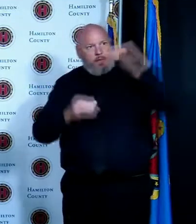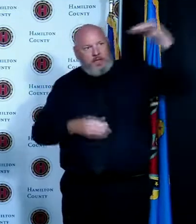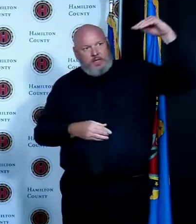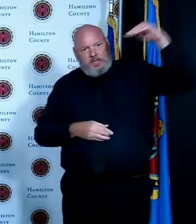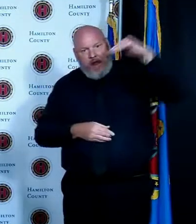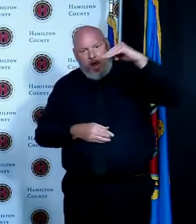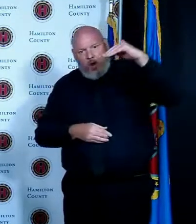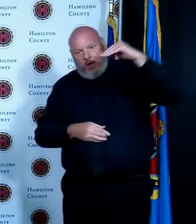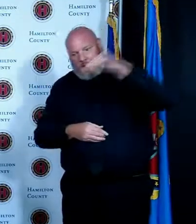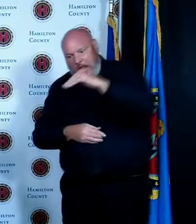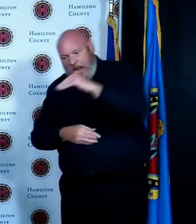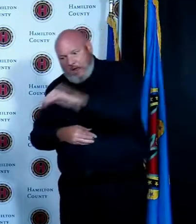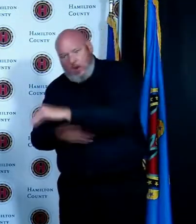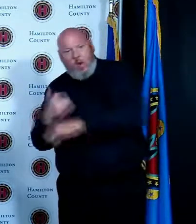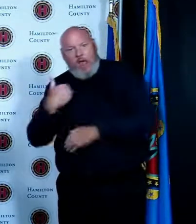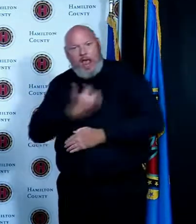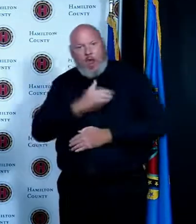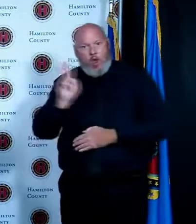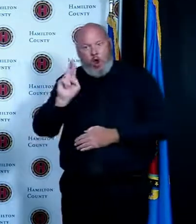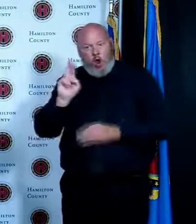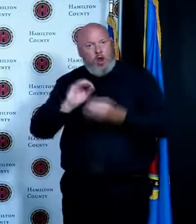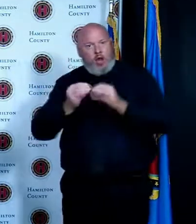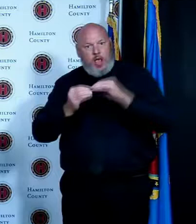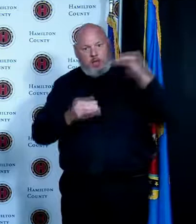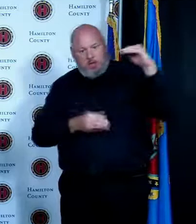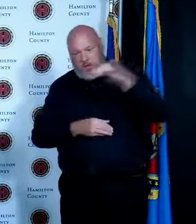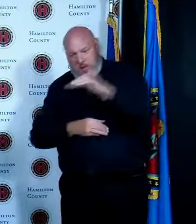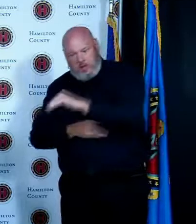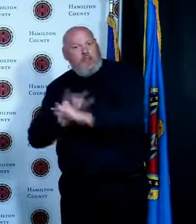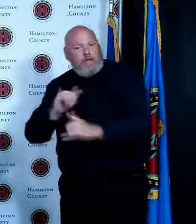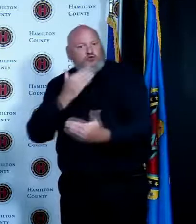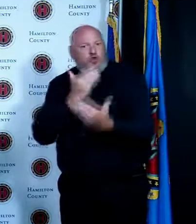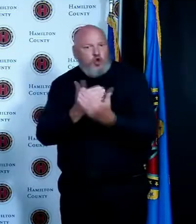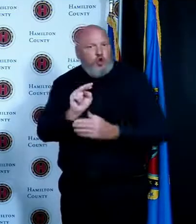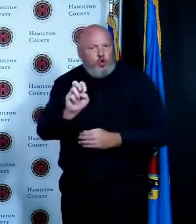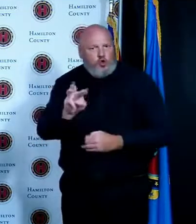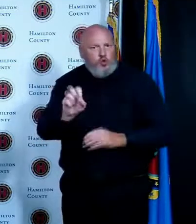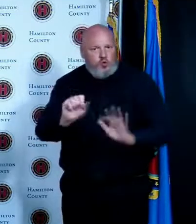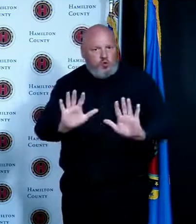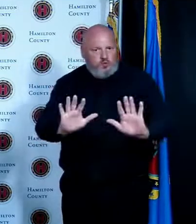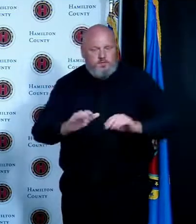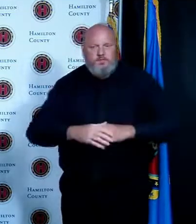after spending some time and hearing some feedback we decided that list was helpful but what would really be the most